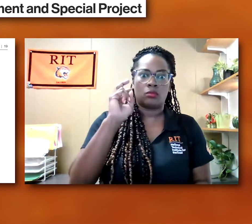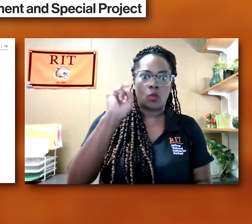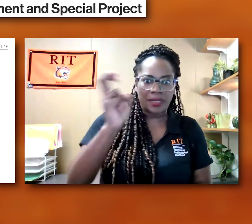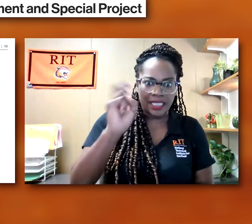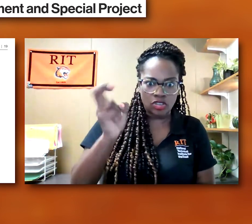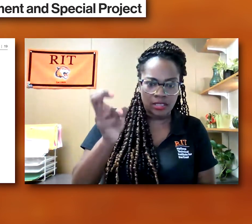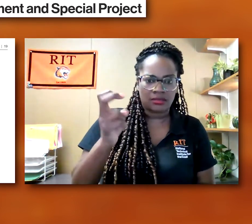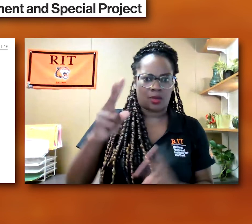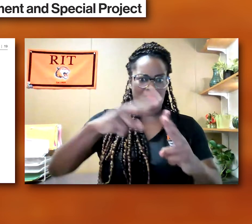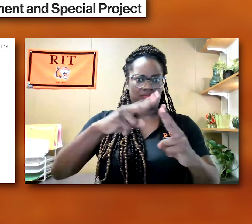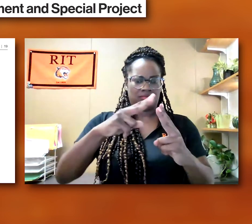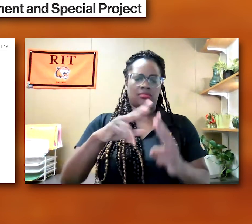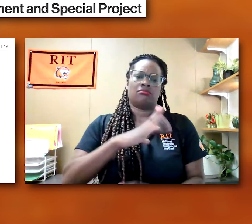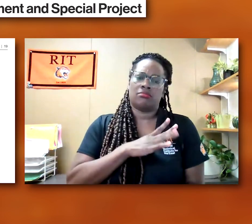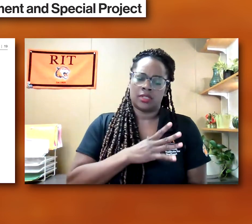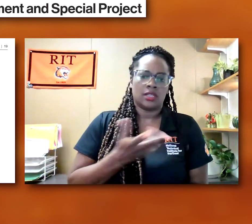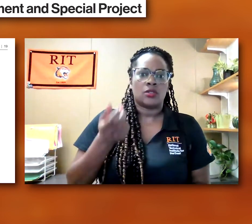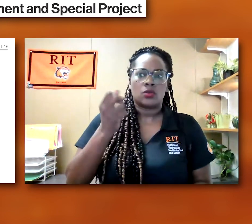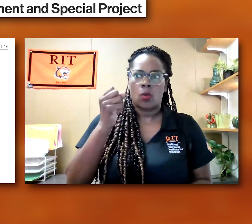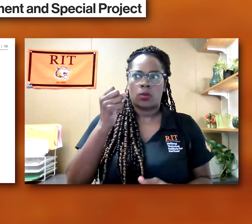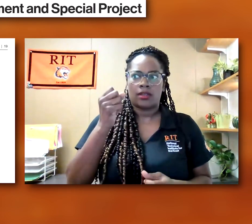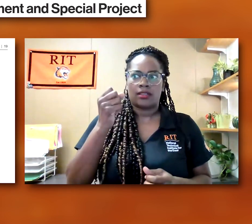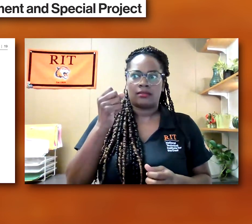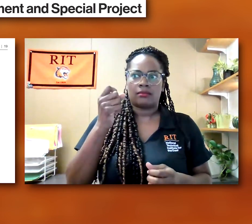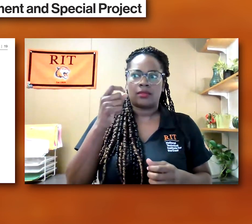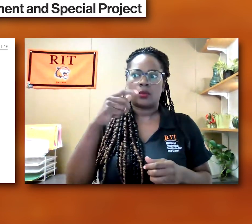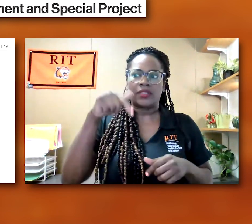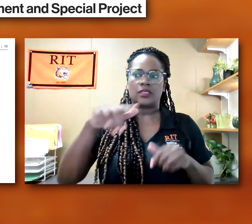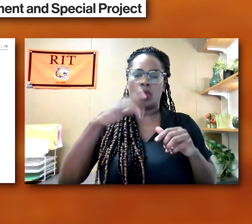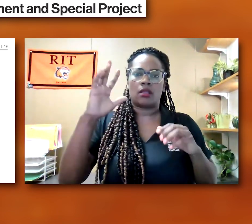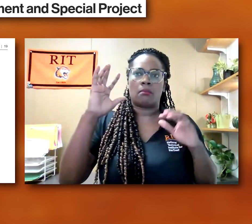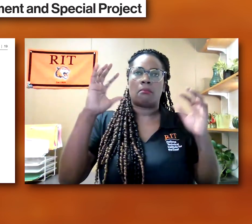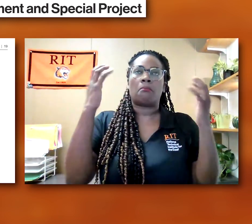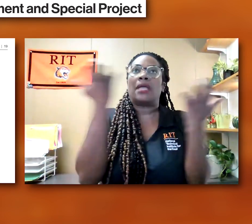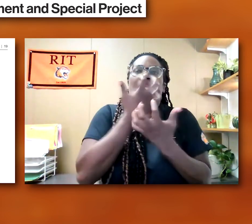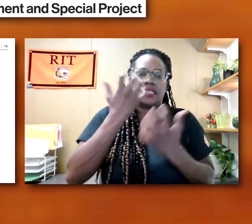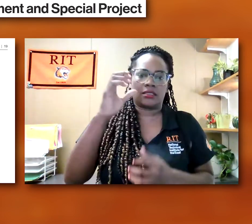and we would cover all of the travel and tuition for the camp,